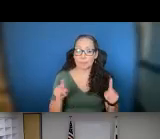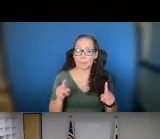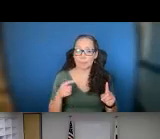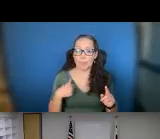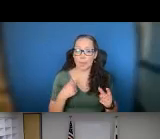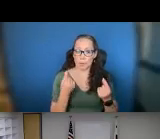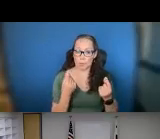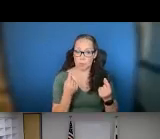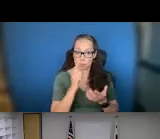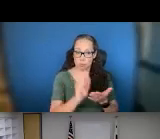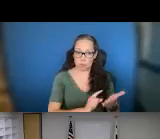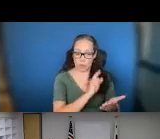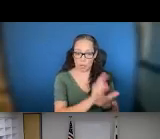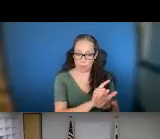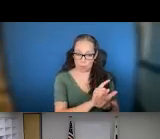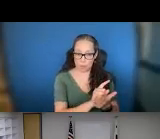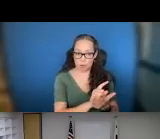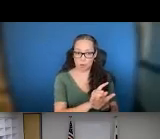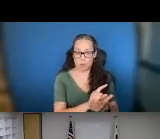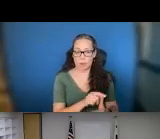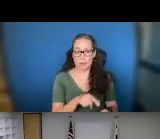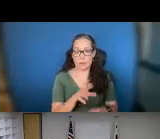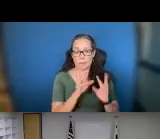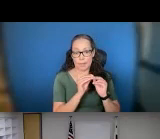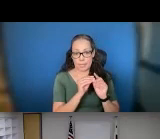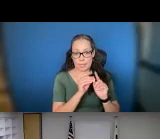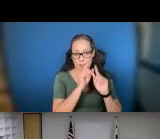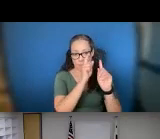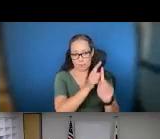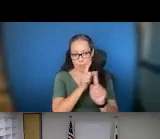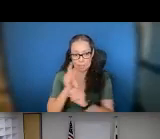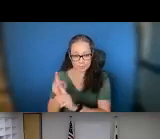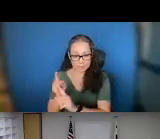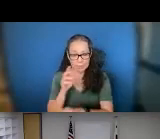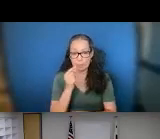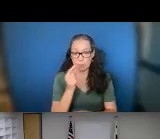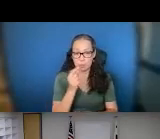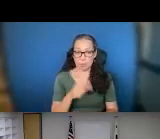hour the meeting objectives for the next hour on the adrc business plan provide a brief um